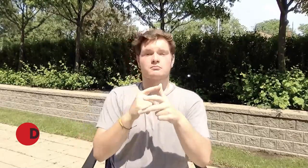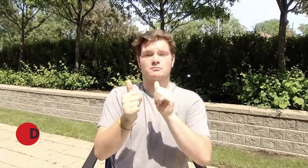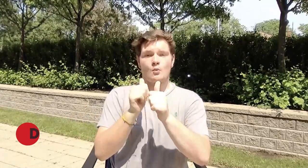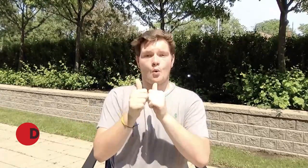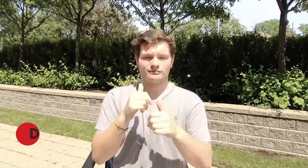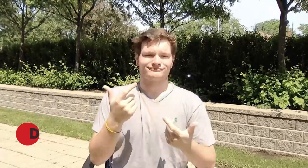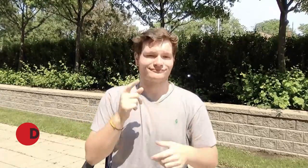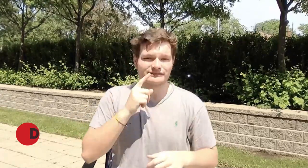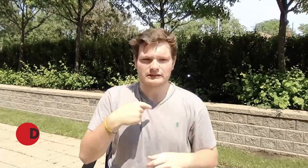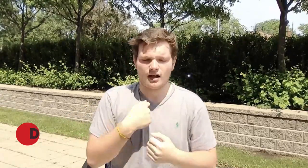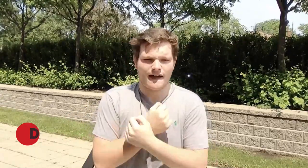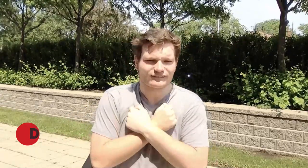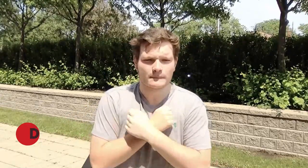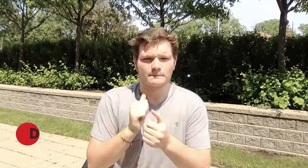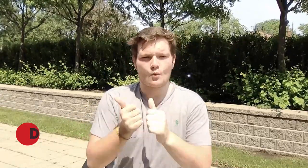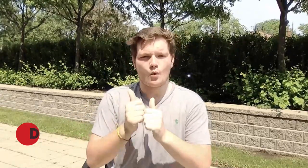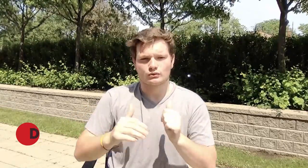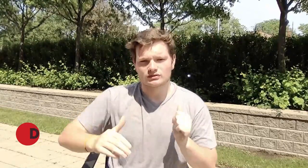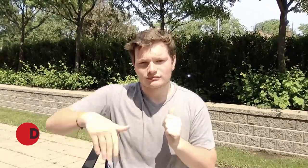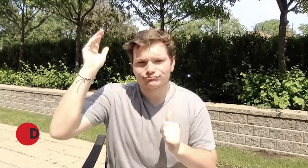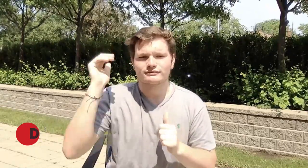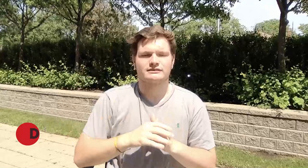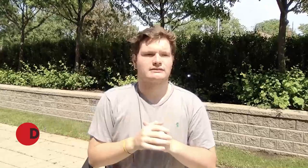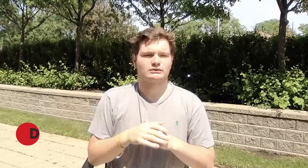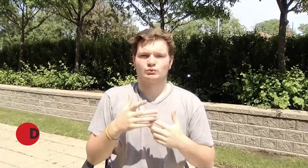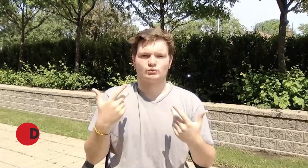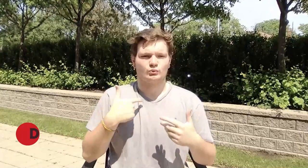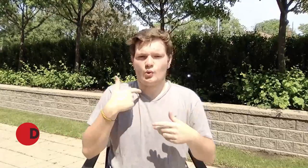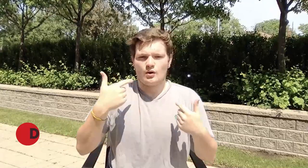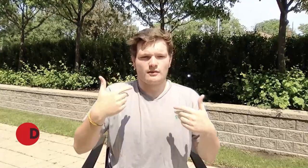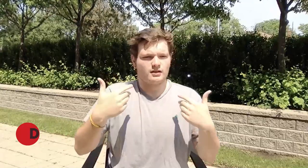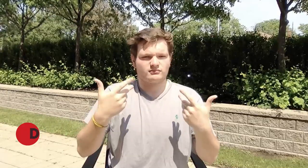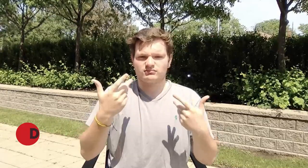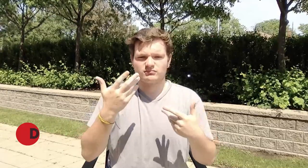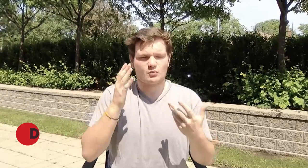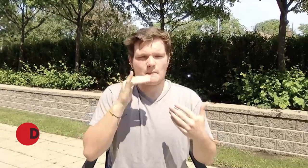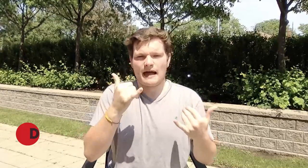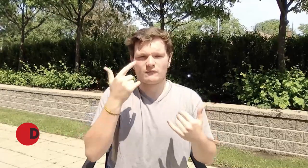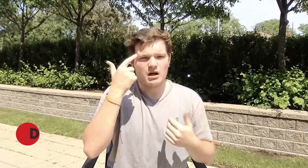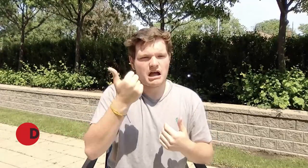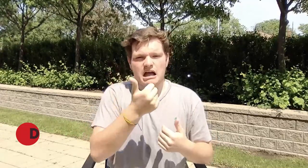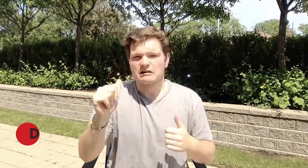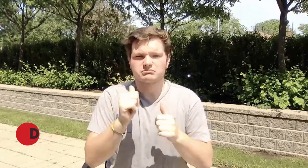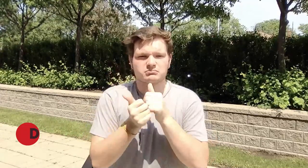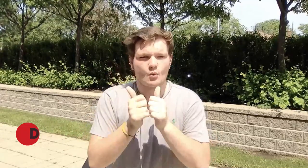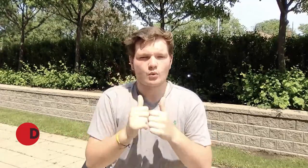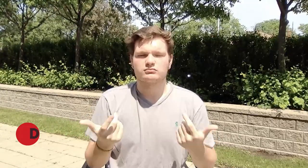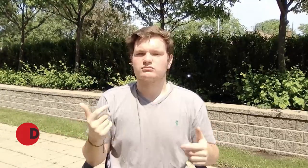Sports, I love to play and I would play any sports.